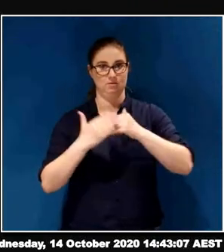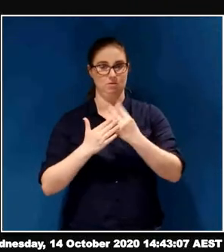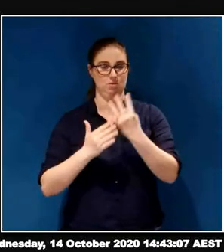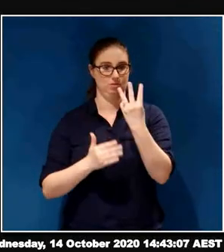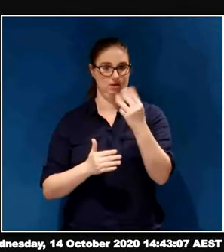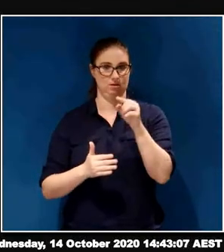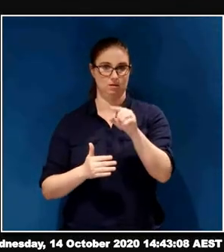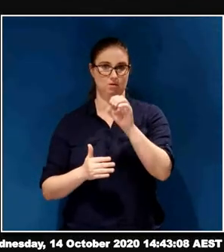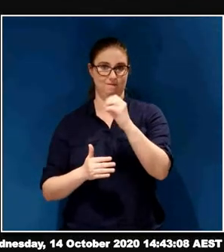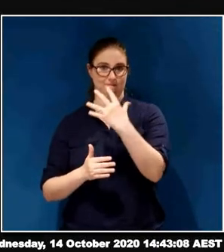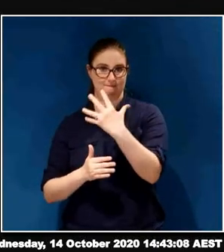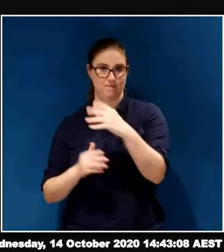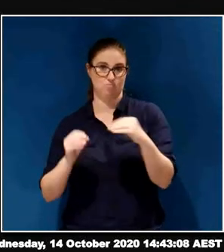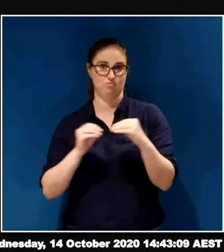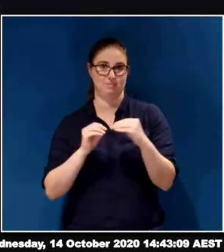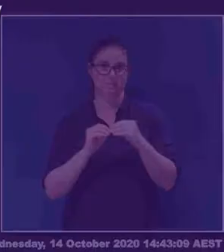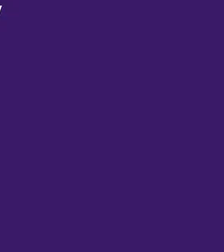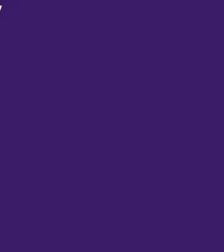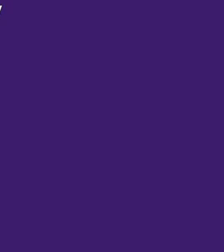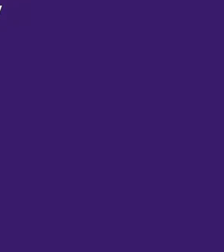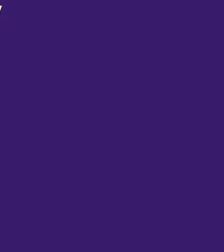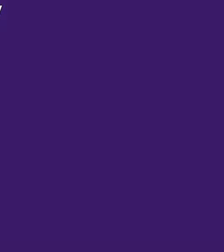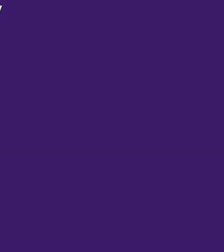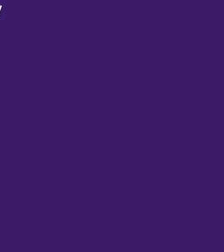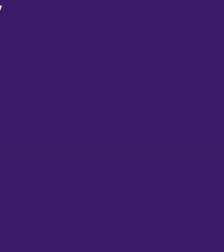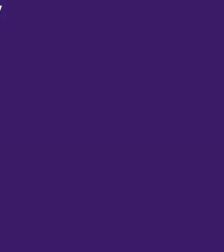The Royal Commission is adjourned.